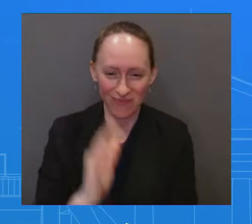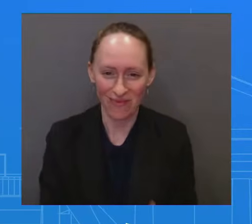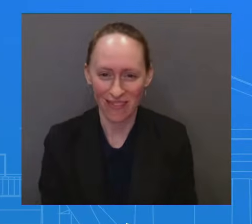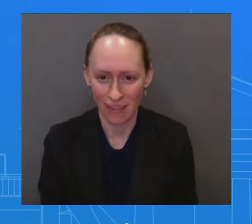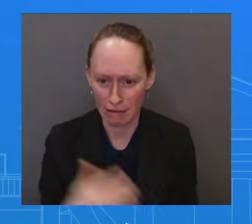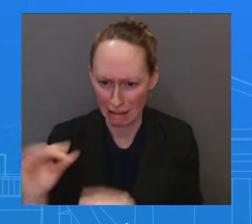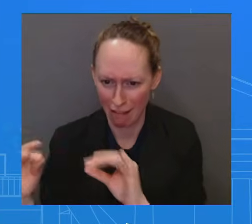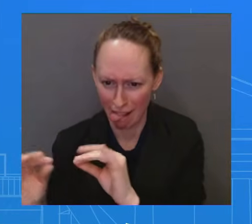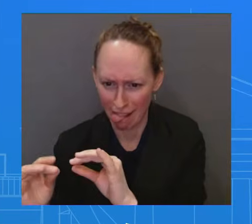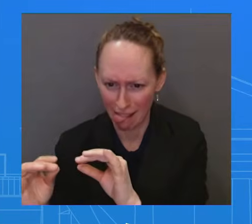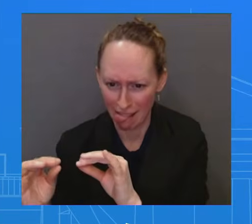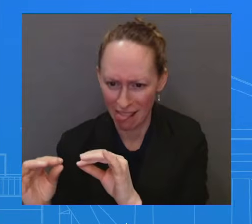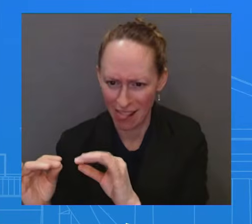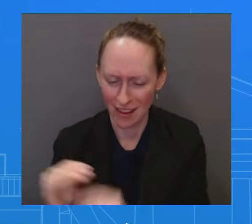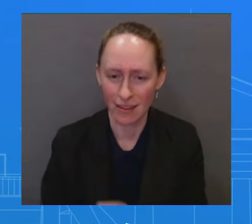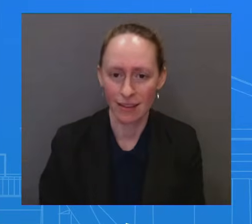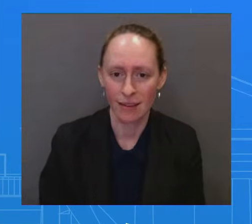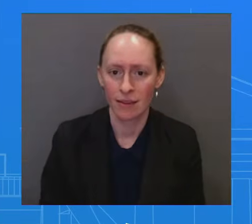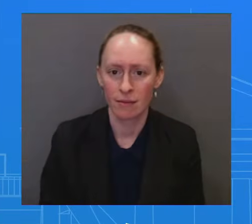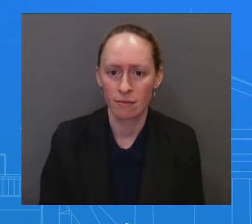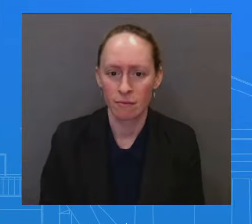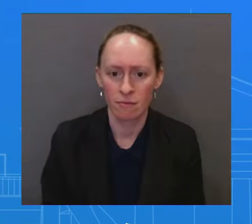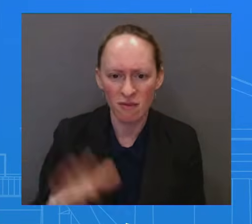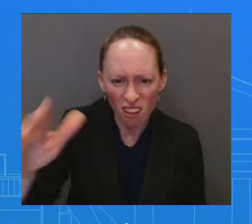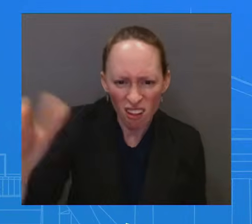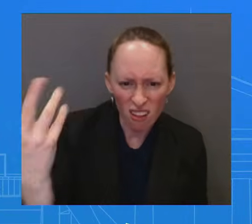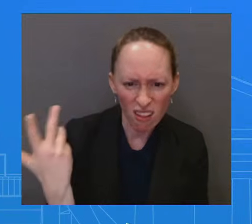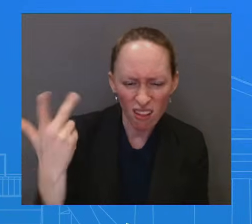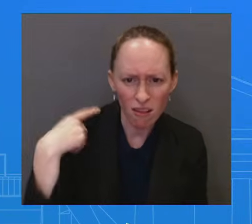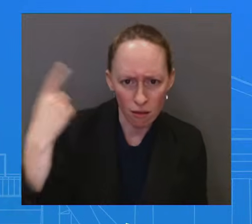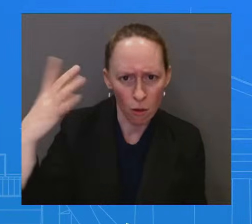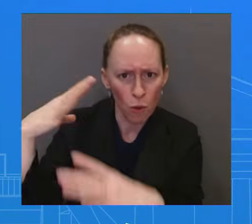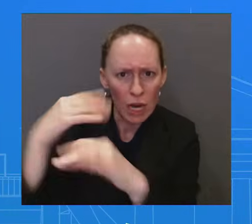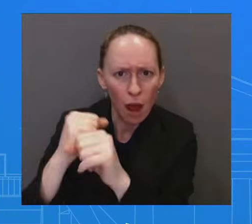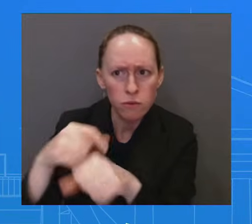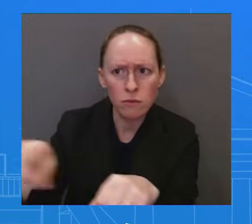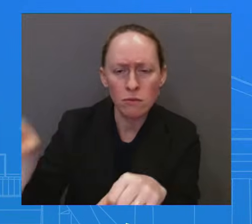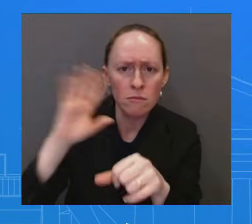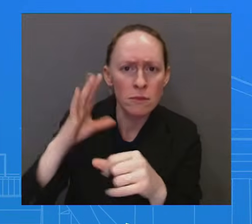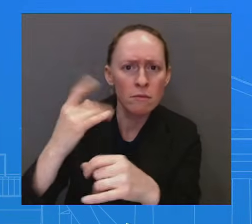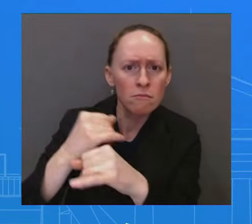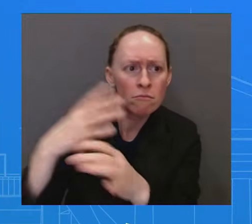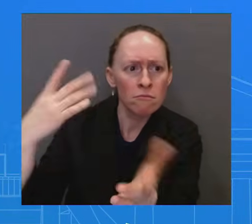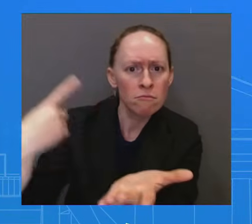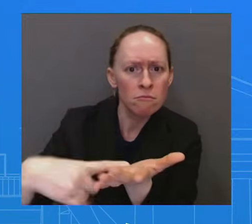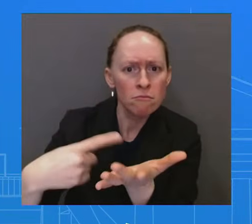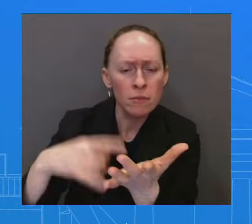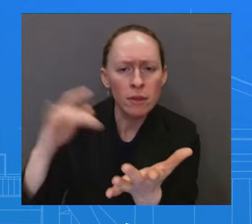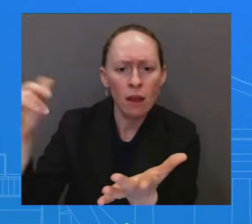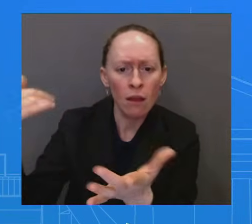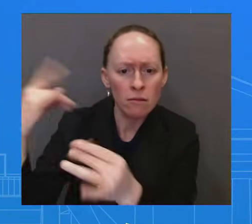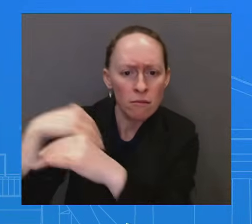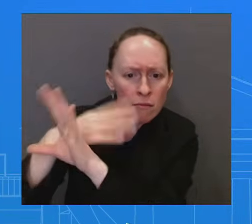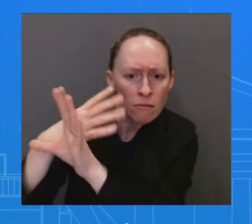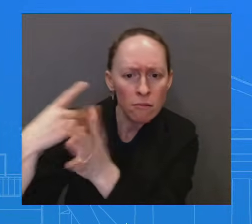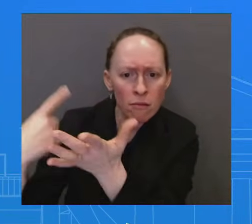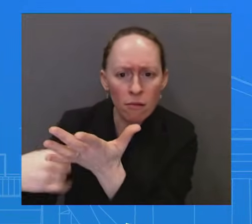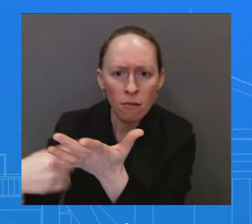for you today on that, but -- as we normally do. (Cross-talk.) The Press: Do you want to say anything Christmassy? Ms. Jean-Pierre: Oh, you wanted me to say something Christmassy?